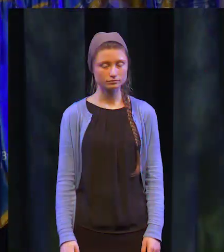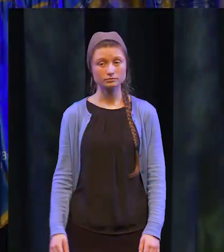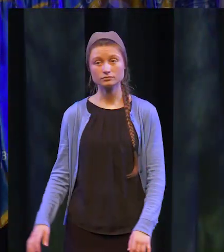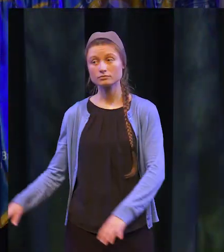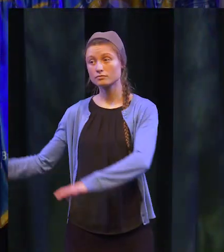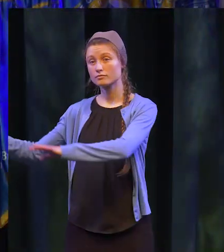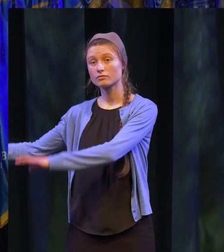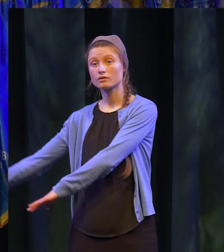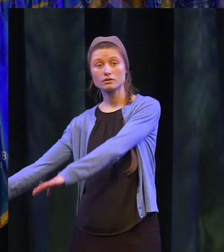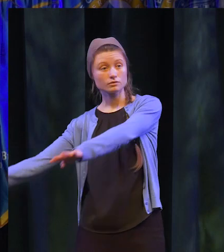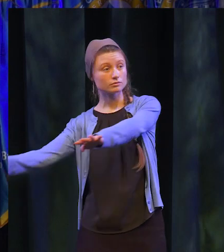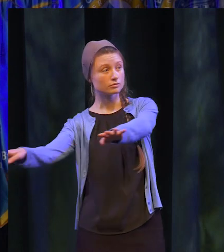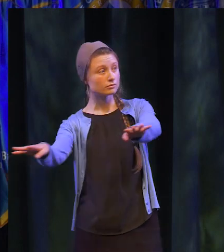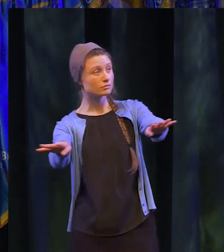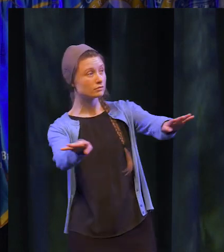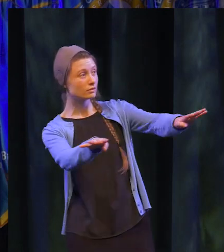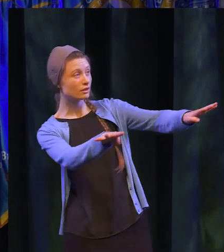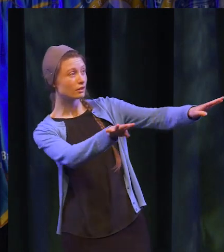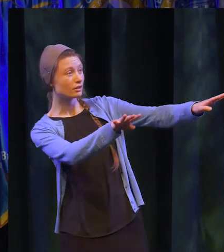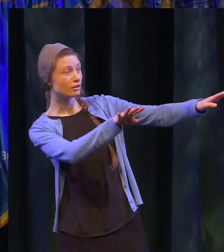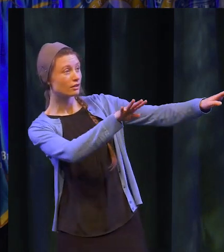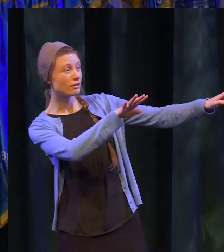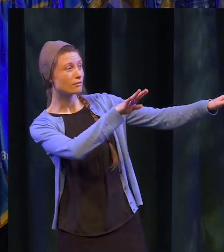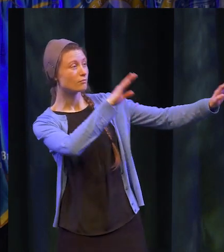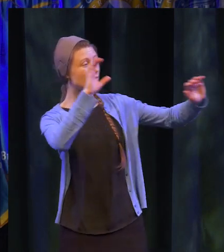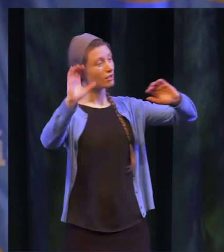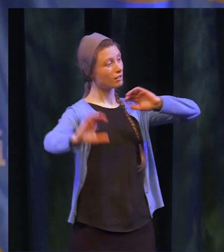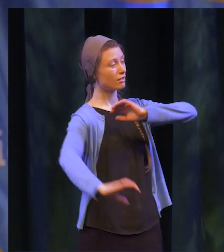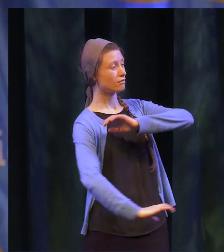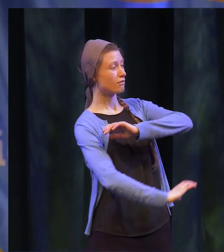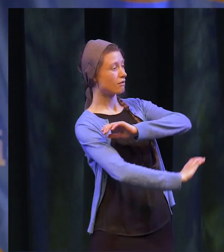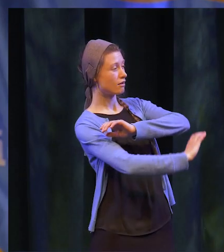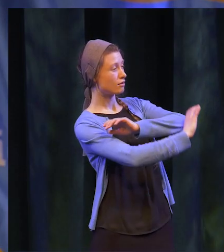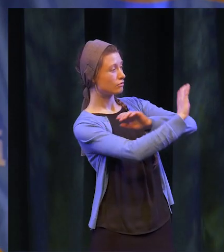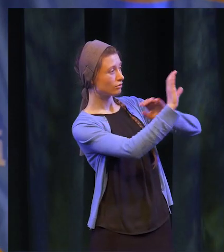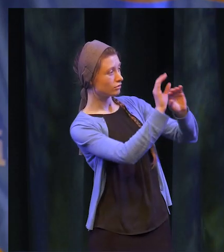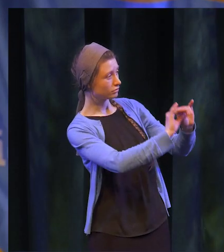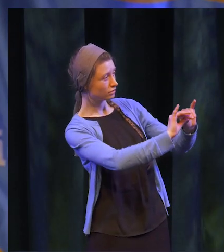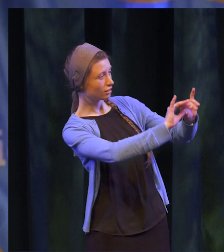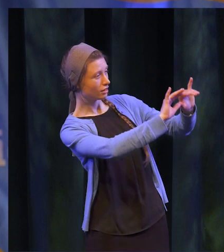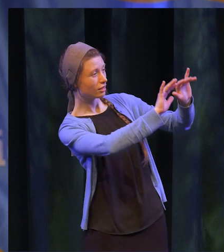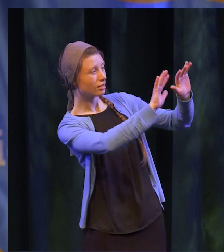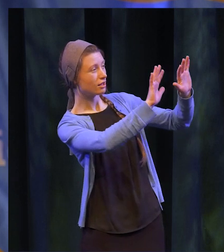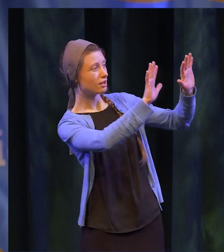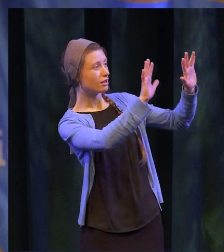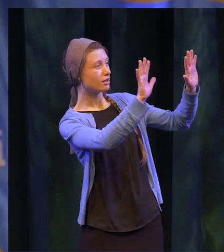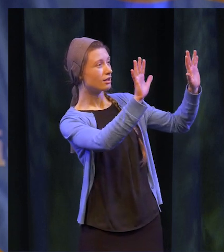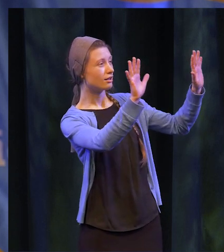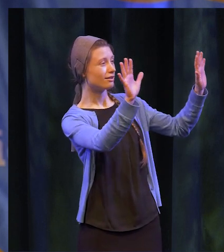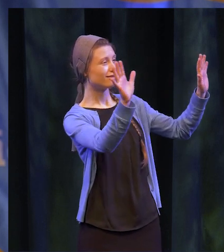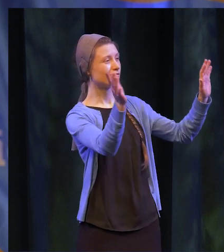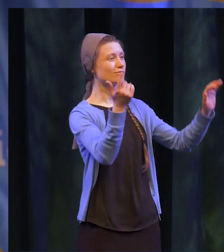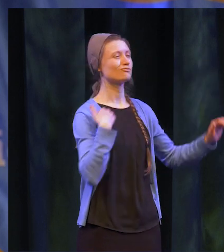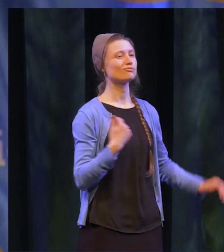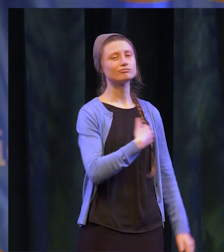Oh, say, can you see, by the dawn's early light, What